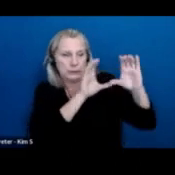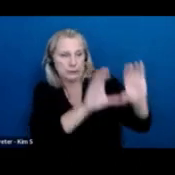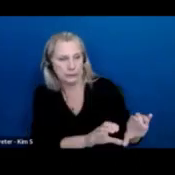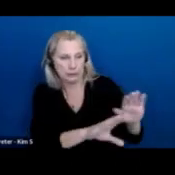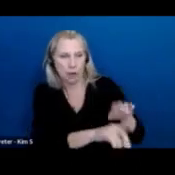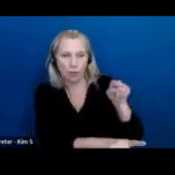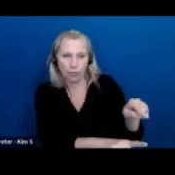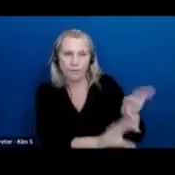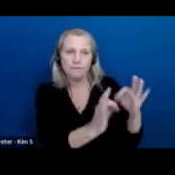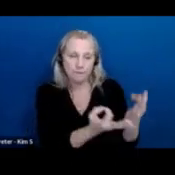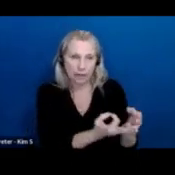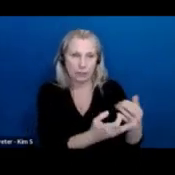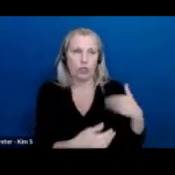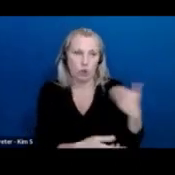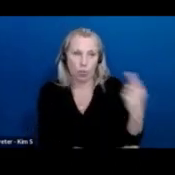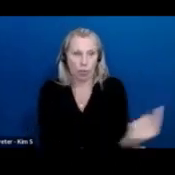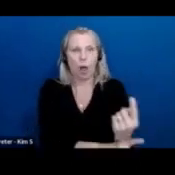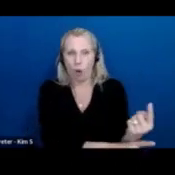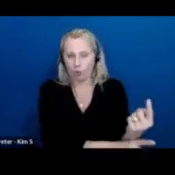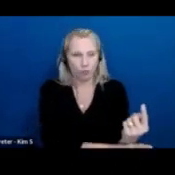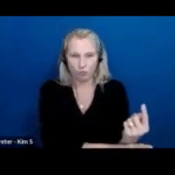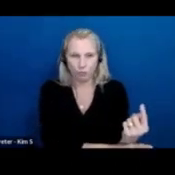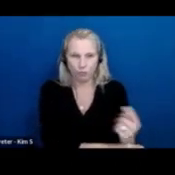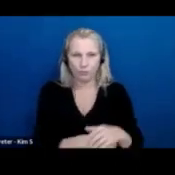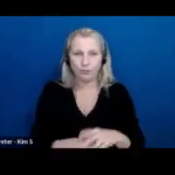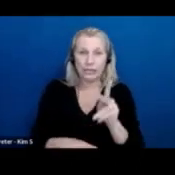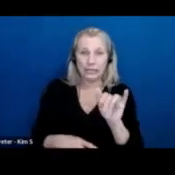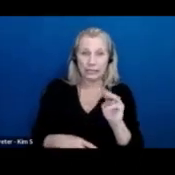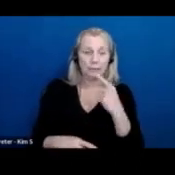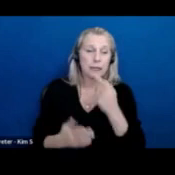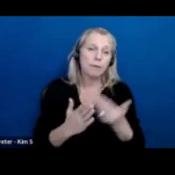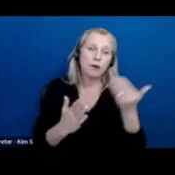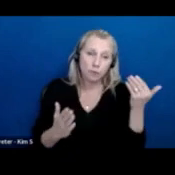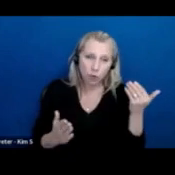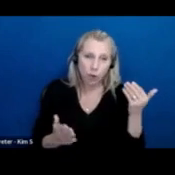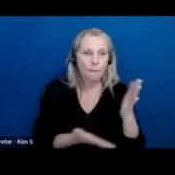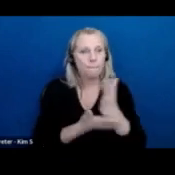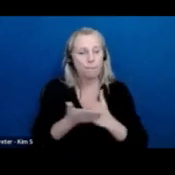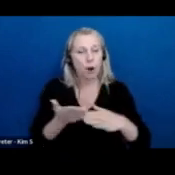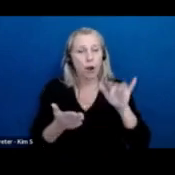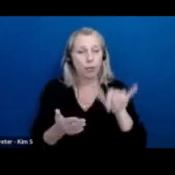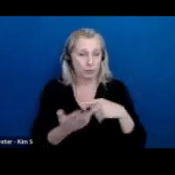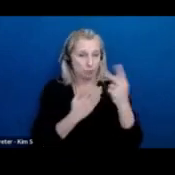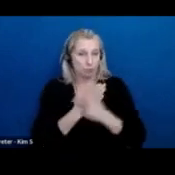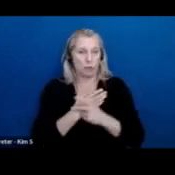family alone. And as Kim has mentioned before, you know, part of wraparound is to let families